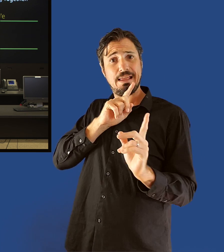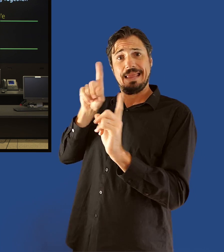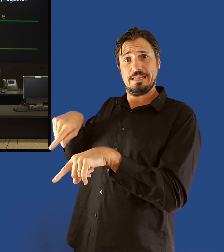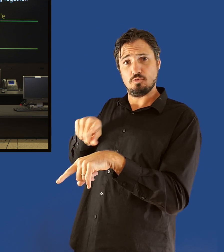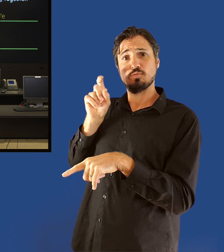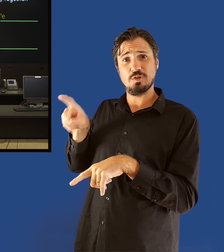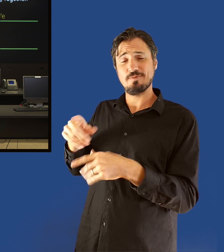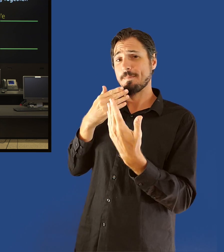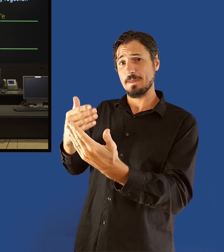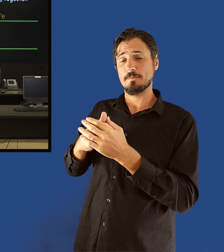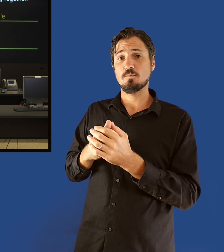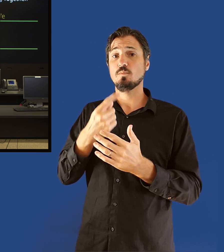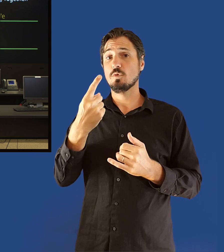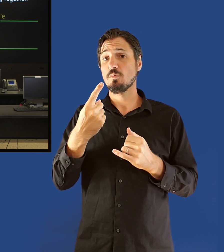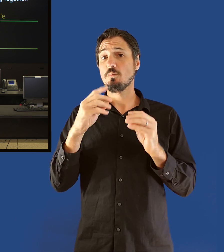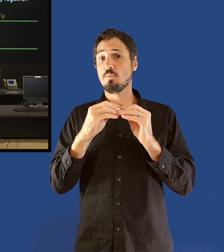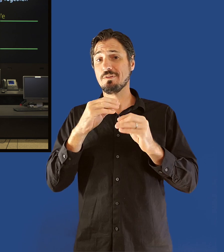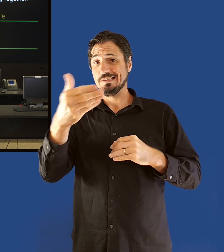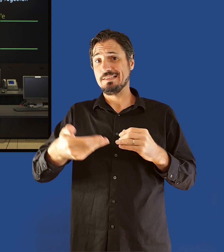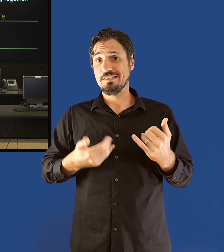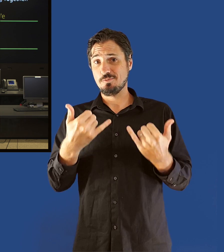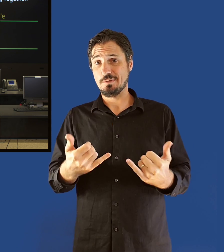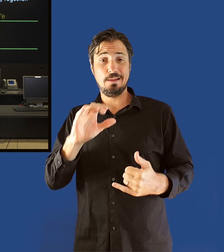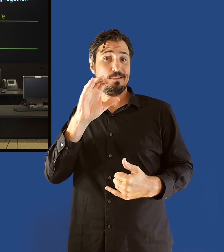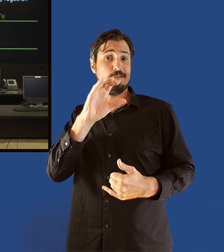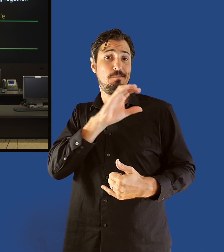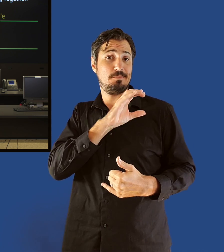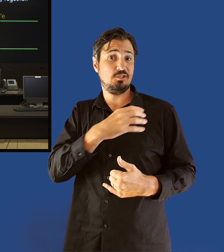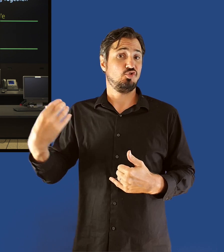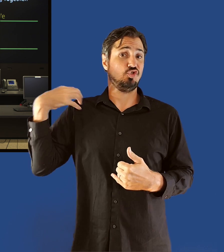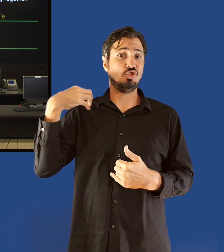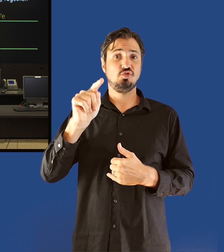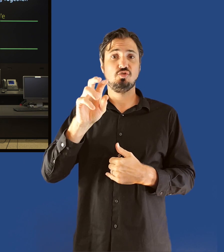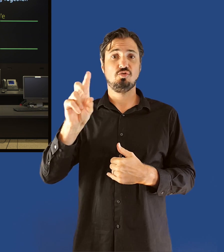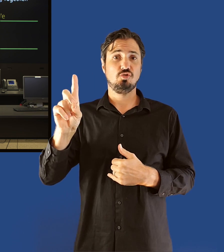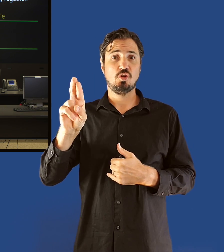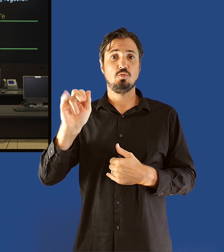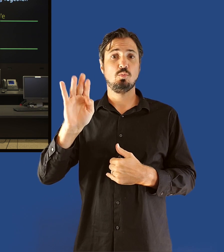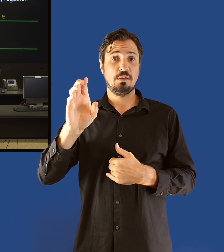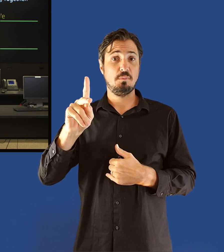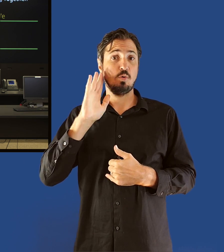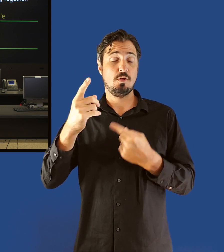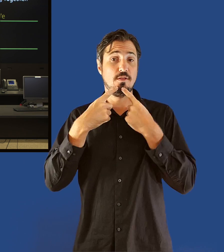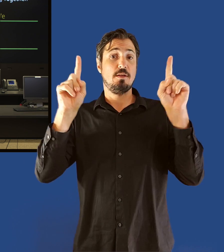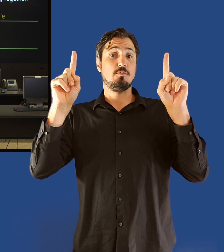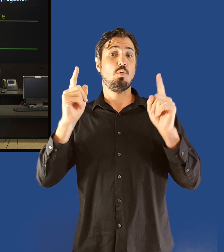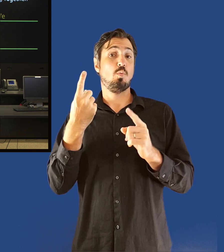We have one final guest today, and that is Police Chief Todd Raybuck here to announce another free food opportunity to our community…